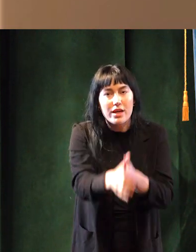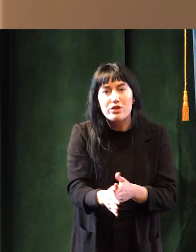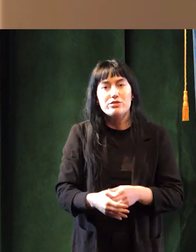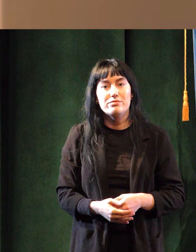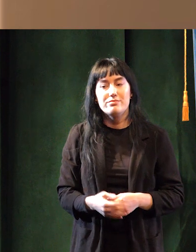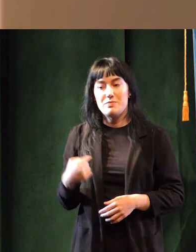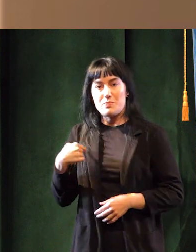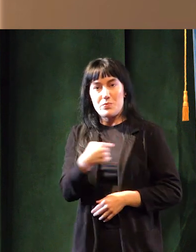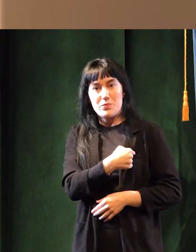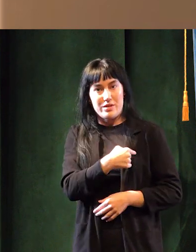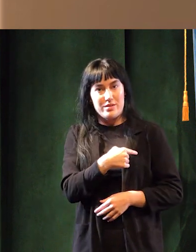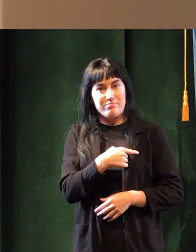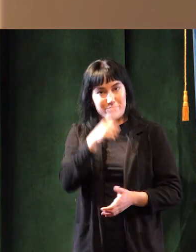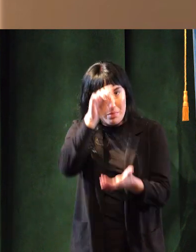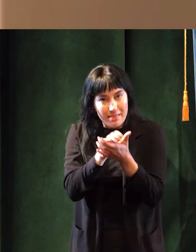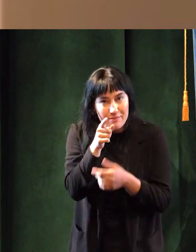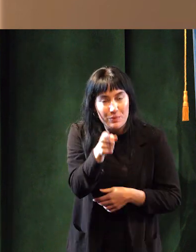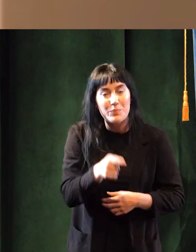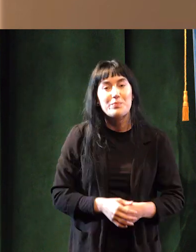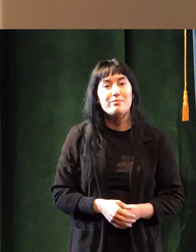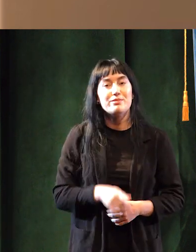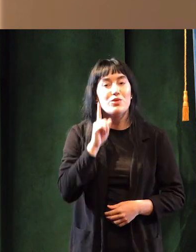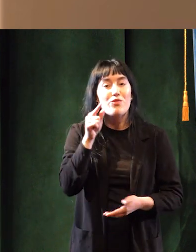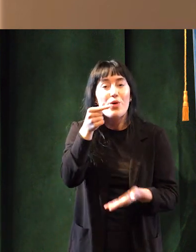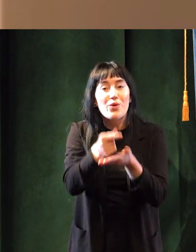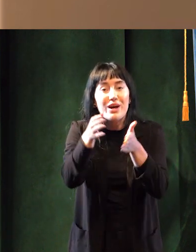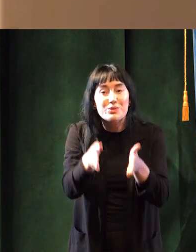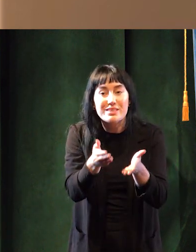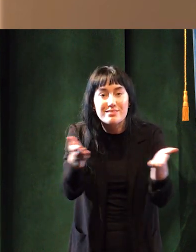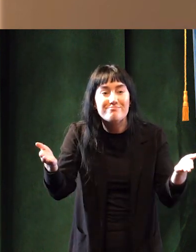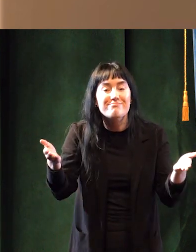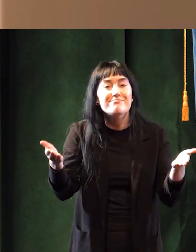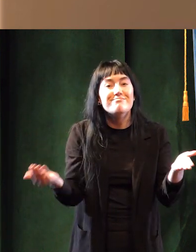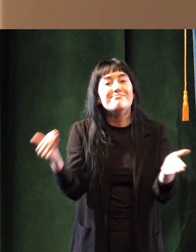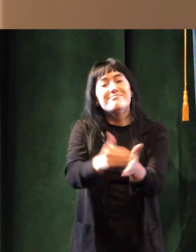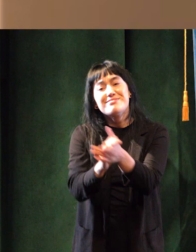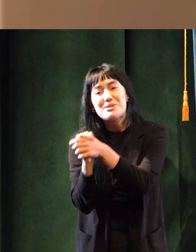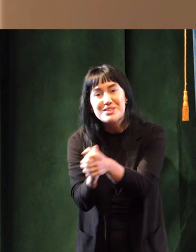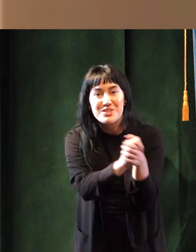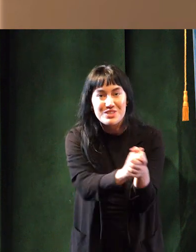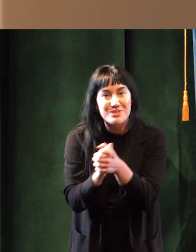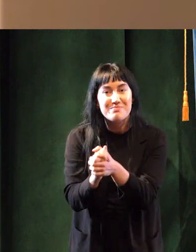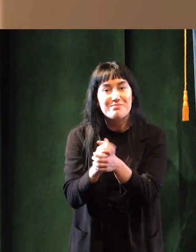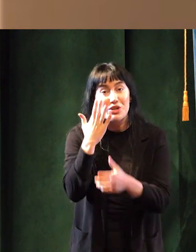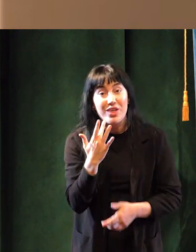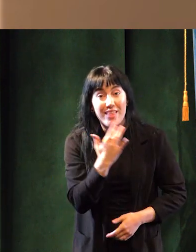and we faith in you so to the graduates they say once again congratulations good